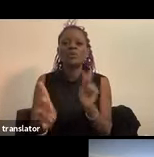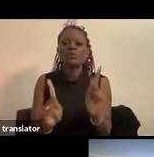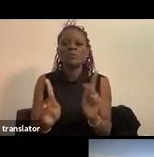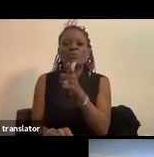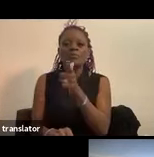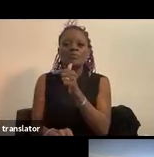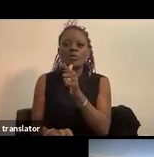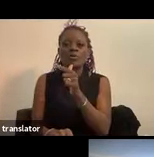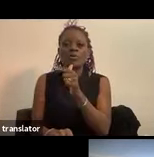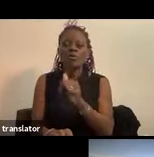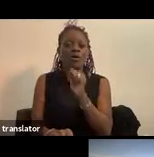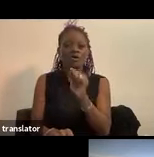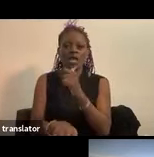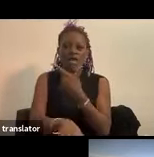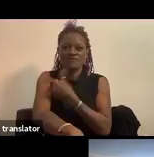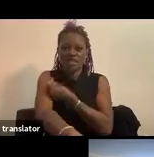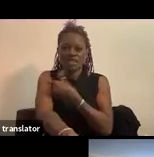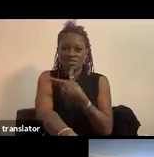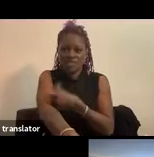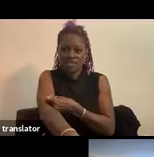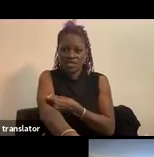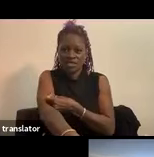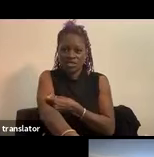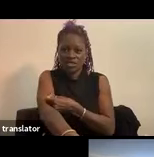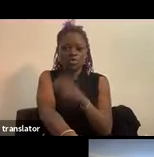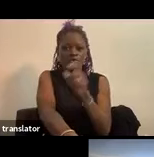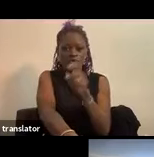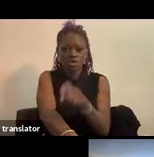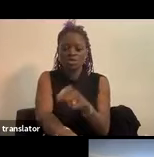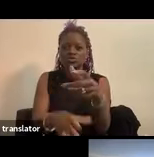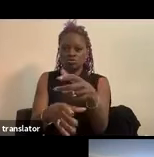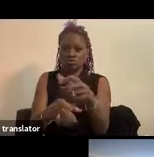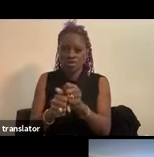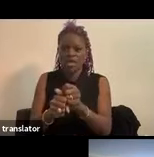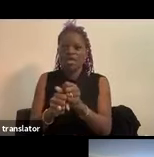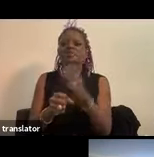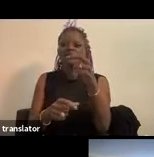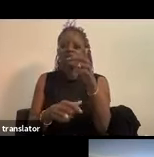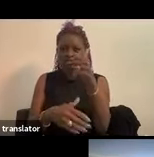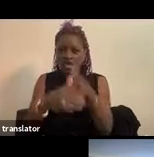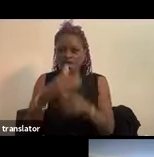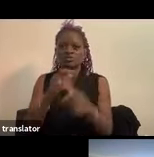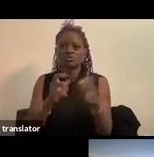lessen the risks and to get this virus back under control. That includes wearing masks when out in public.